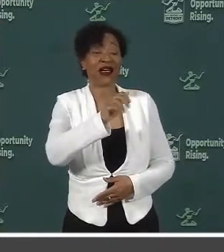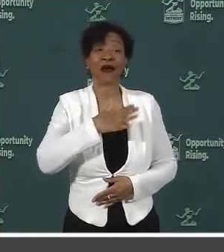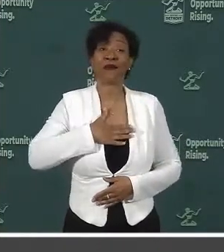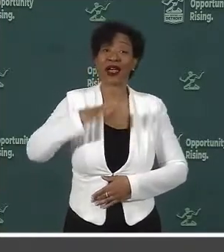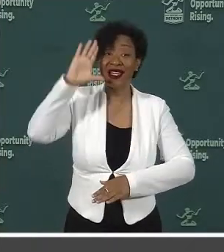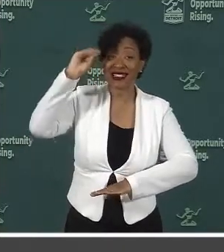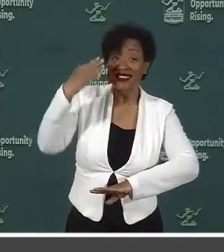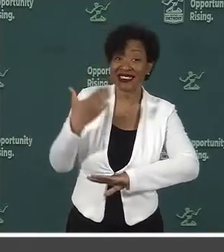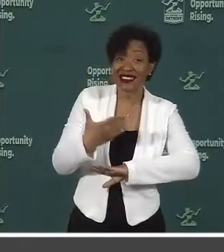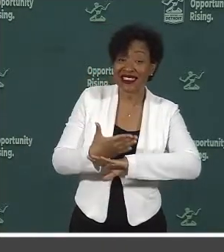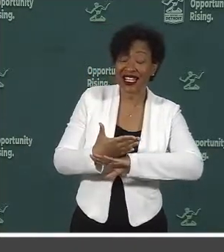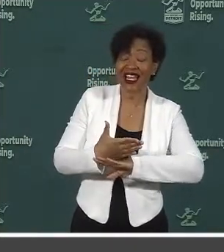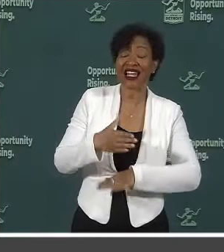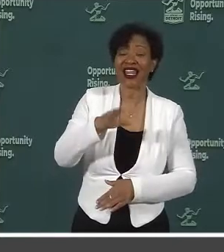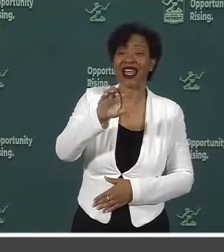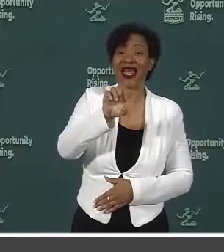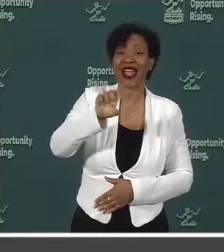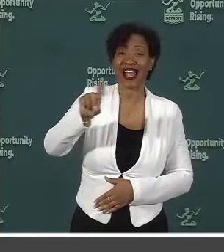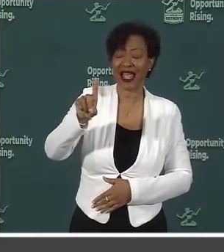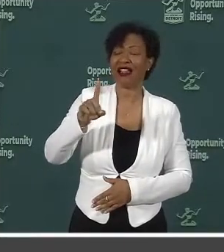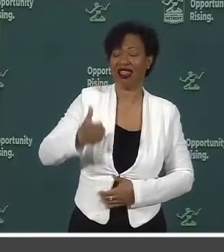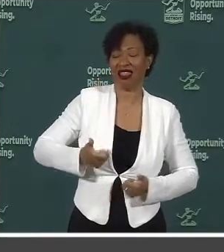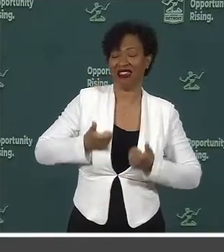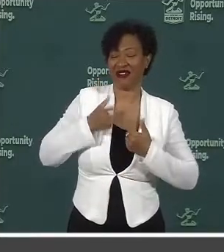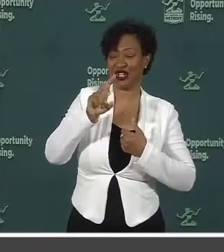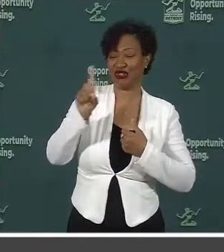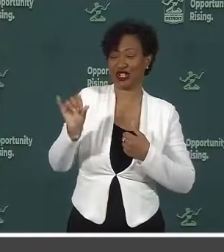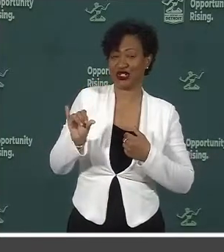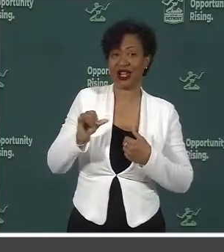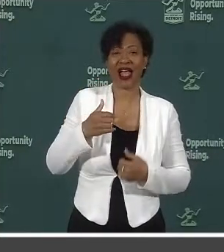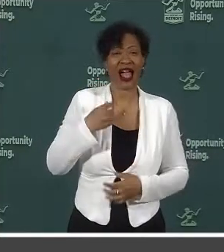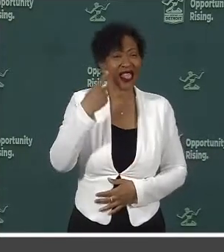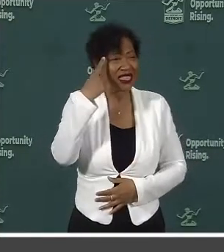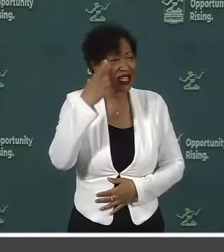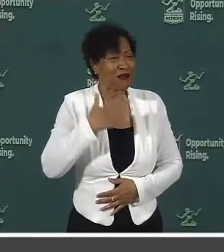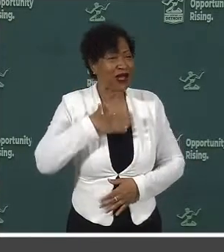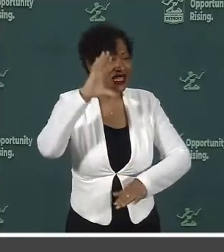RESIDENT >> AND I THINK >> MY SON PATRICK HERE SOMEWHERE SO WE CAN CLAP FOR HIM TOO EVEN IF